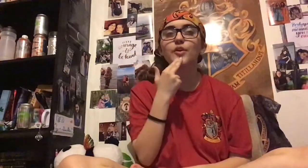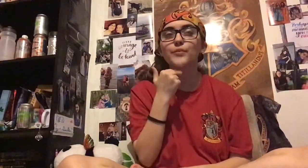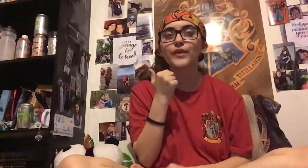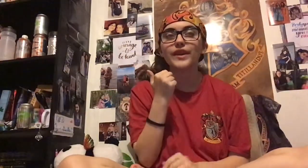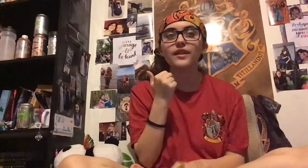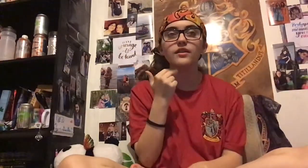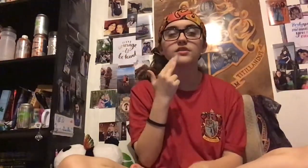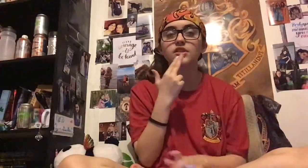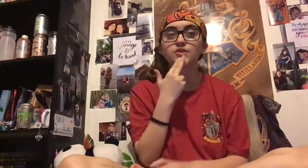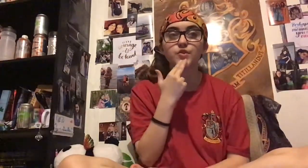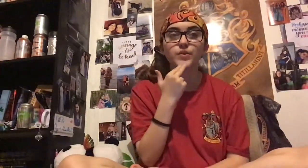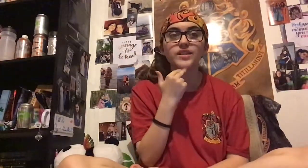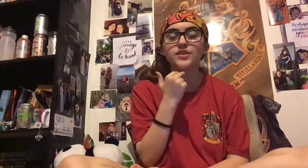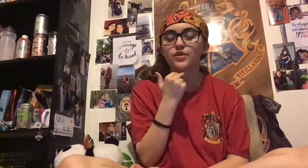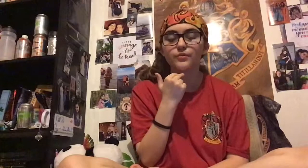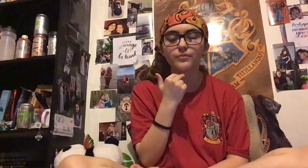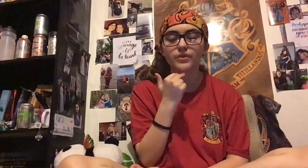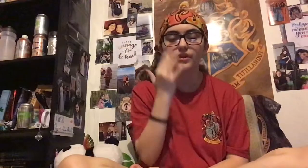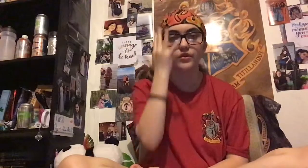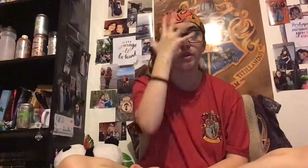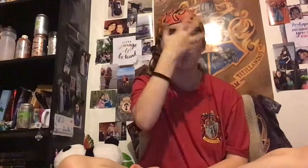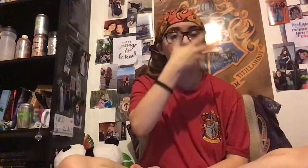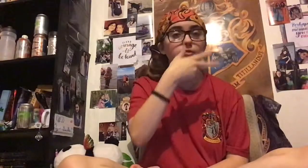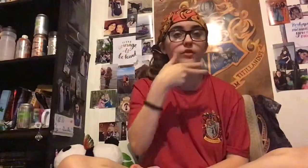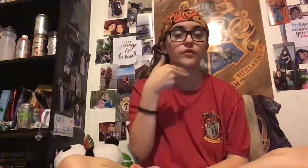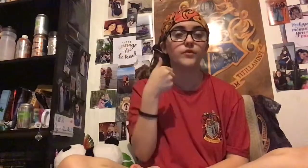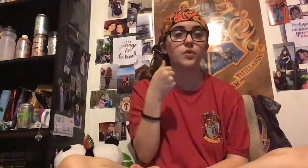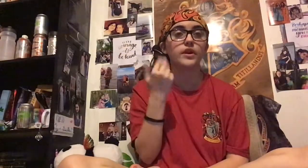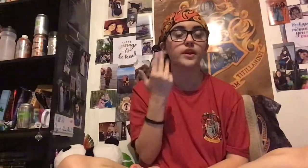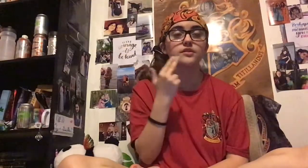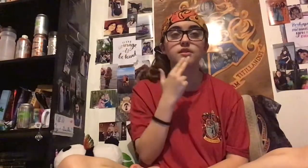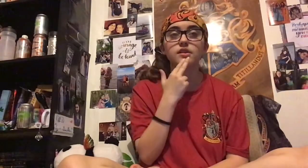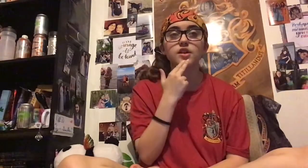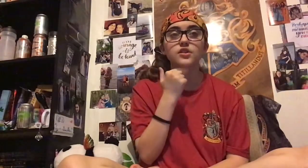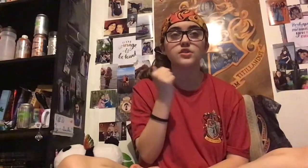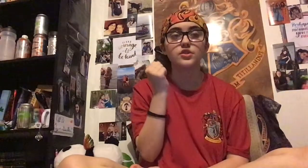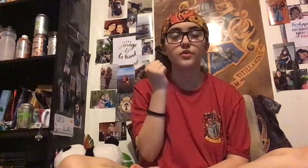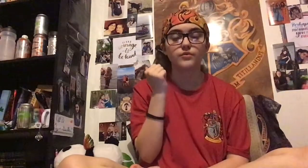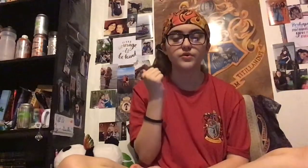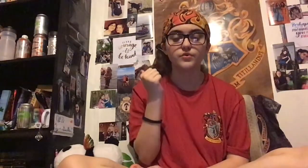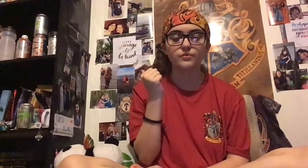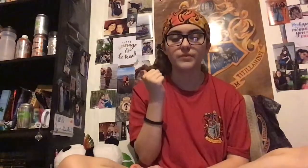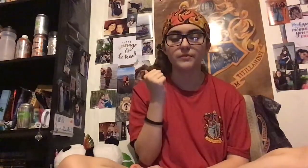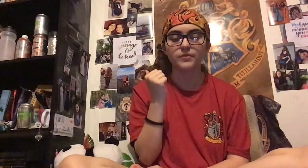Pretty it's all so sweet so pretty you could also do beautiful if you want I guess so I'm doing